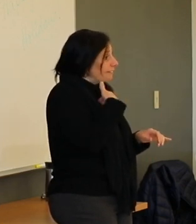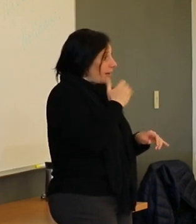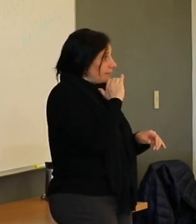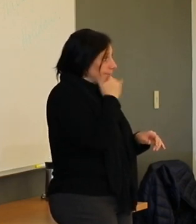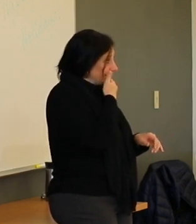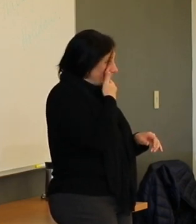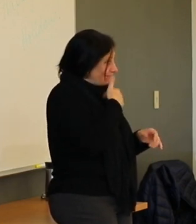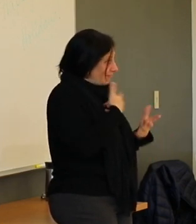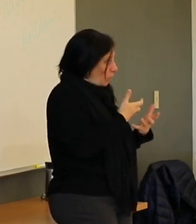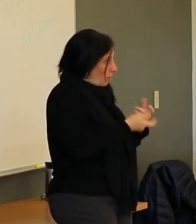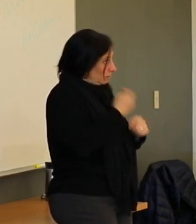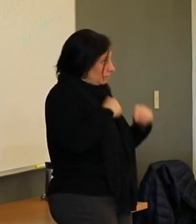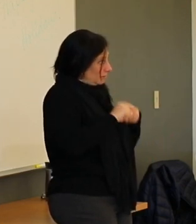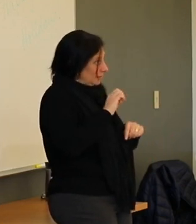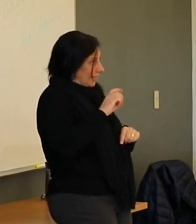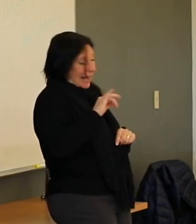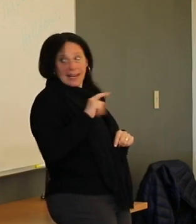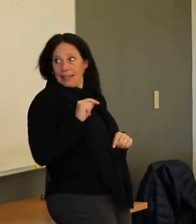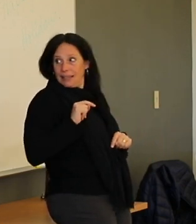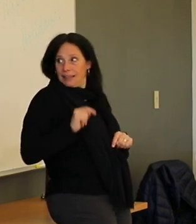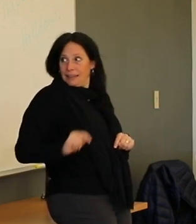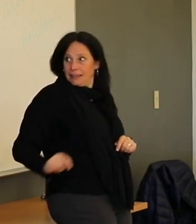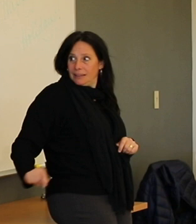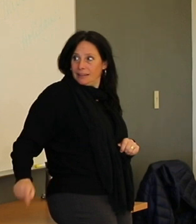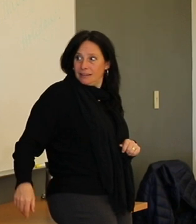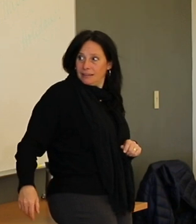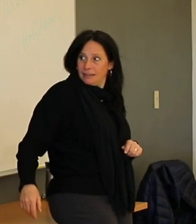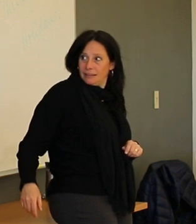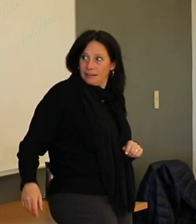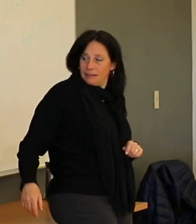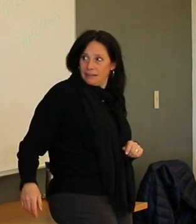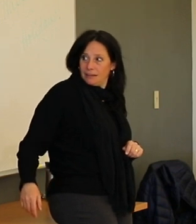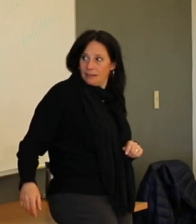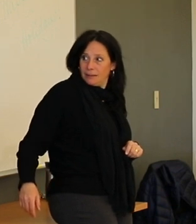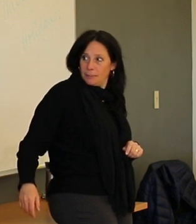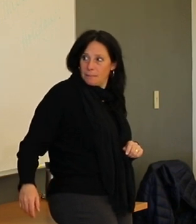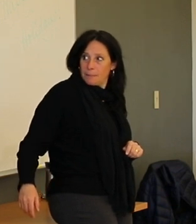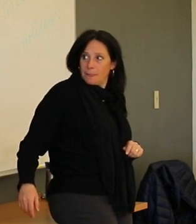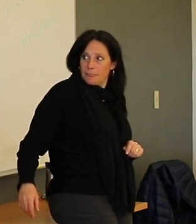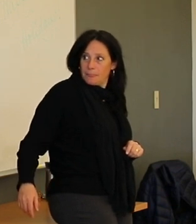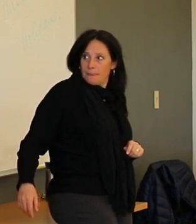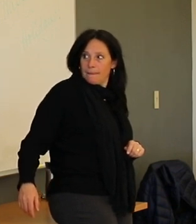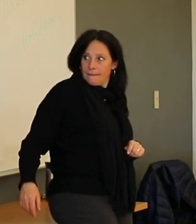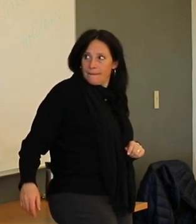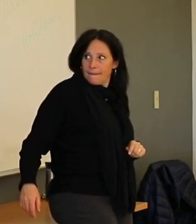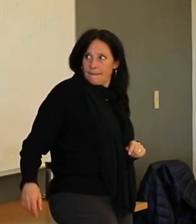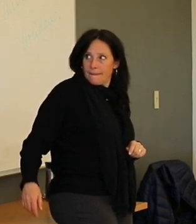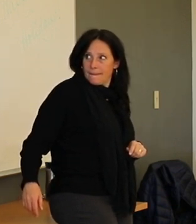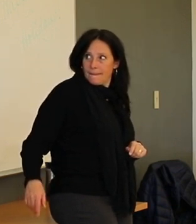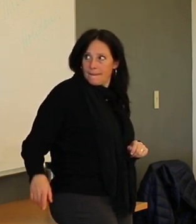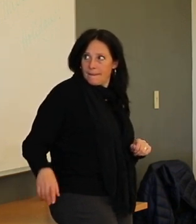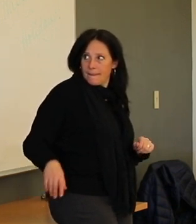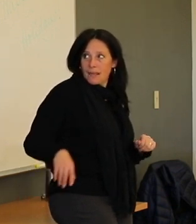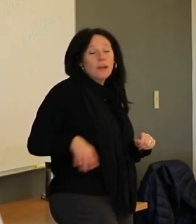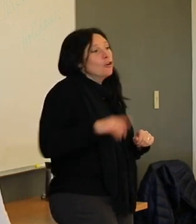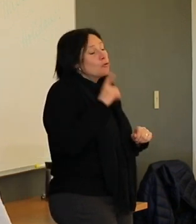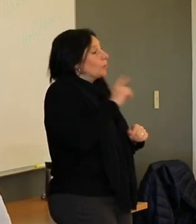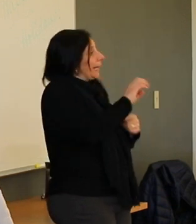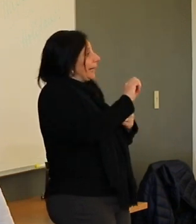I go to these three buttons over here. Menu pops up. Edit you get you have multiple options here.